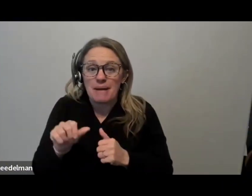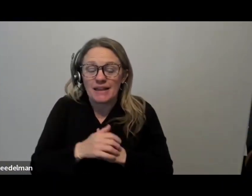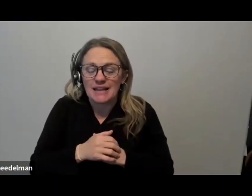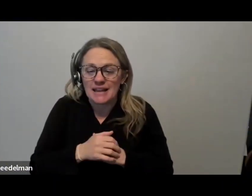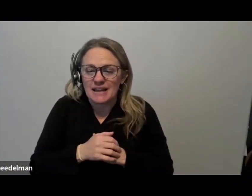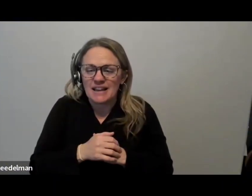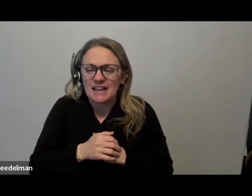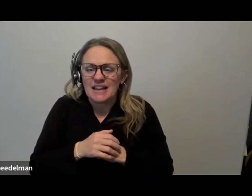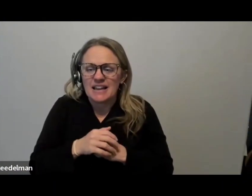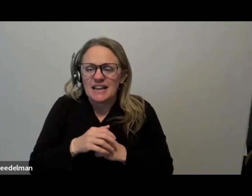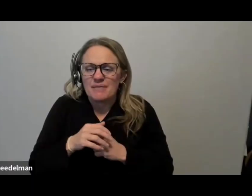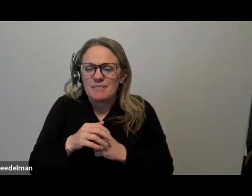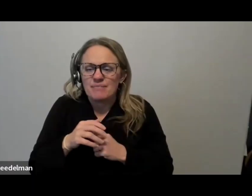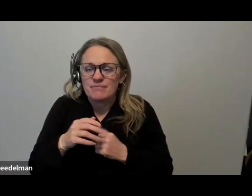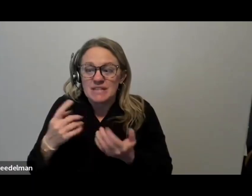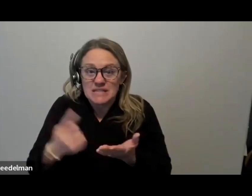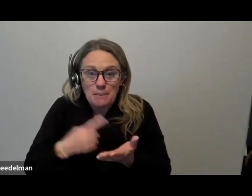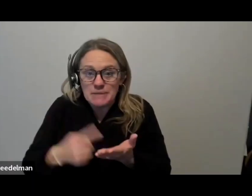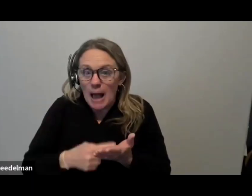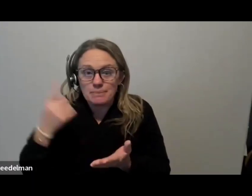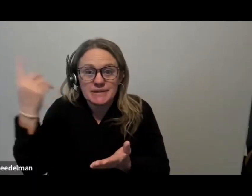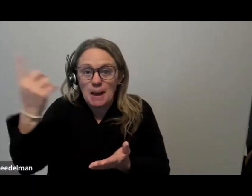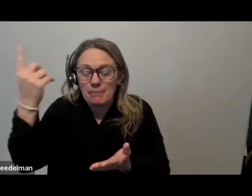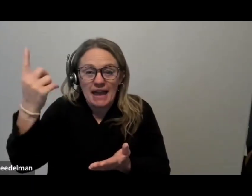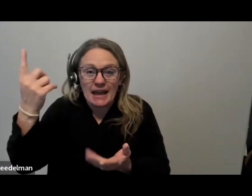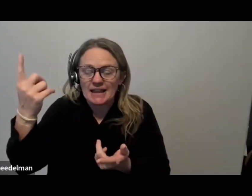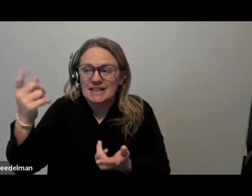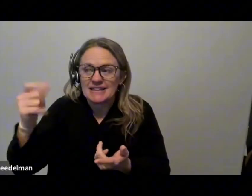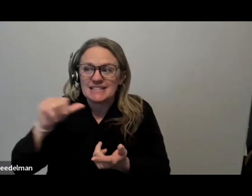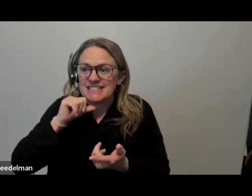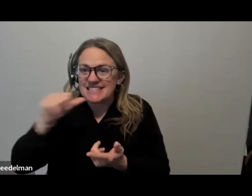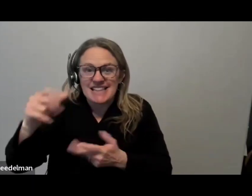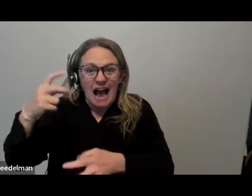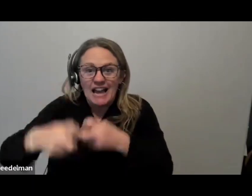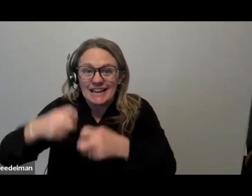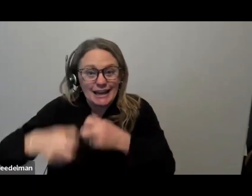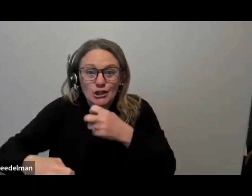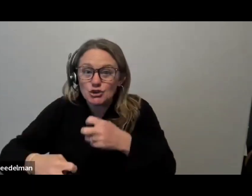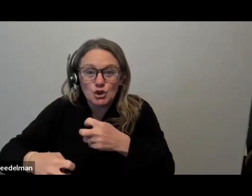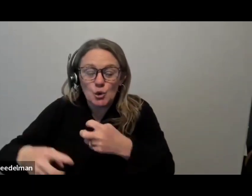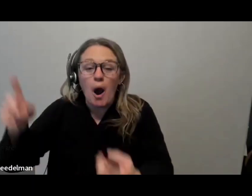Sometimes something is not an issue until you have to do it 20 times